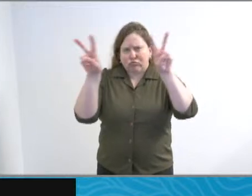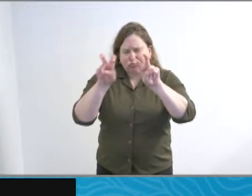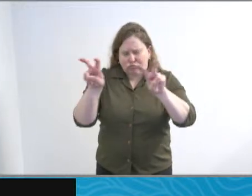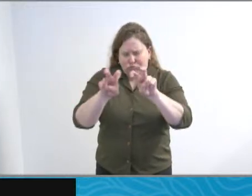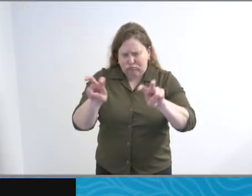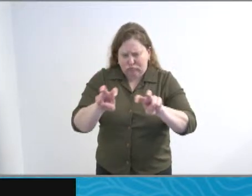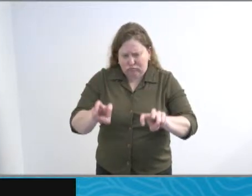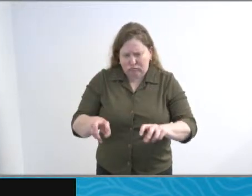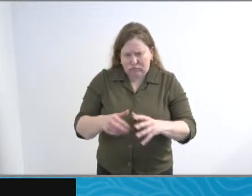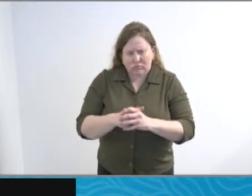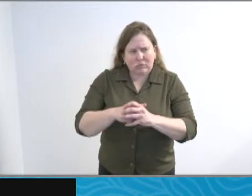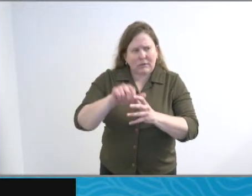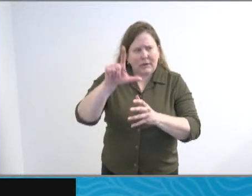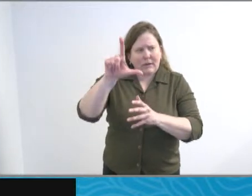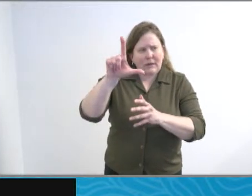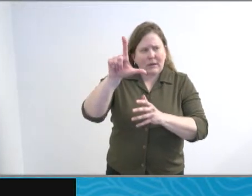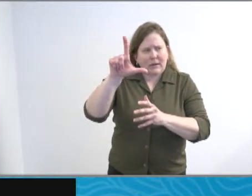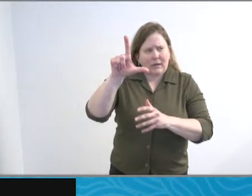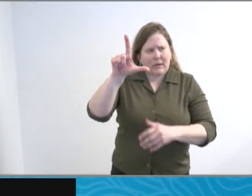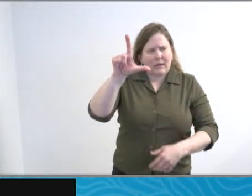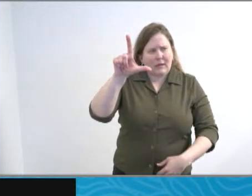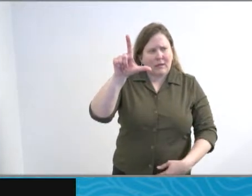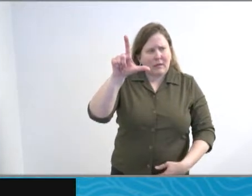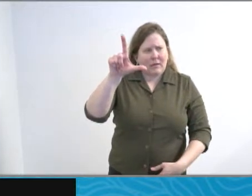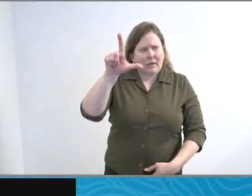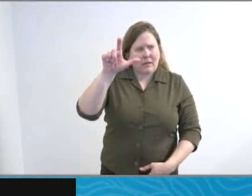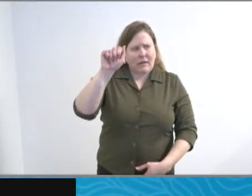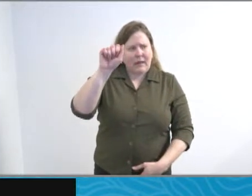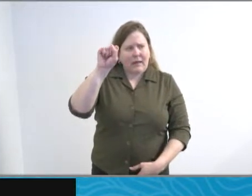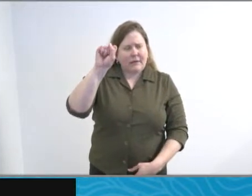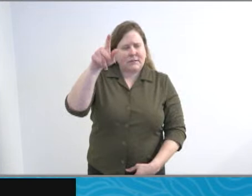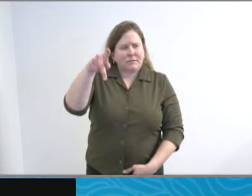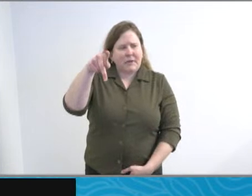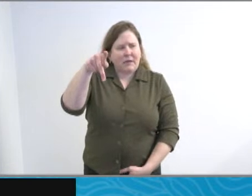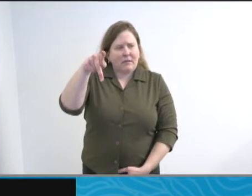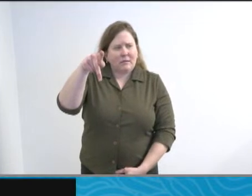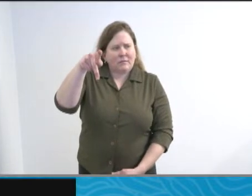where it says LASP, Carmen, can you highlight that? There you go. When it says LASP and all